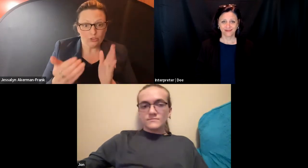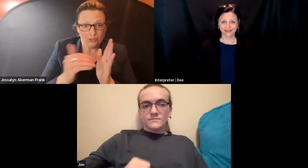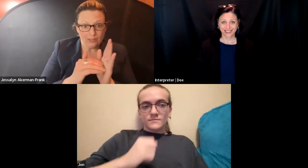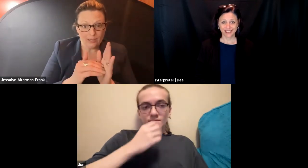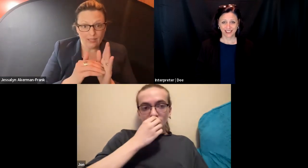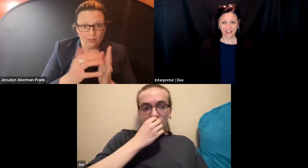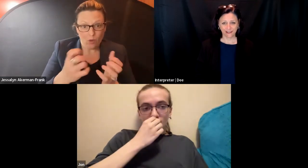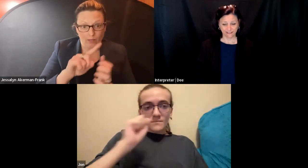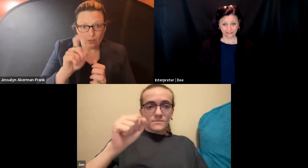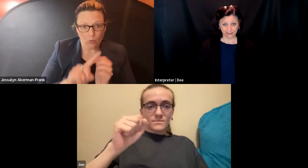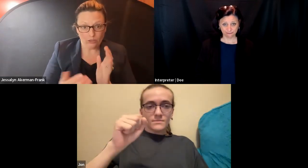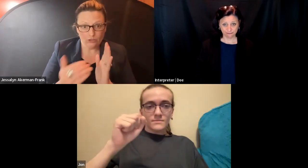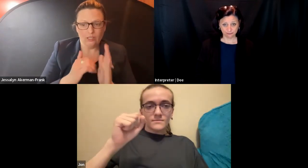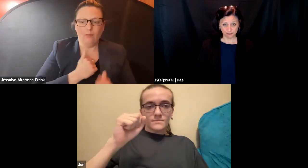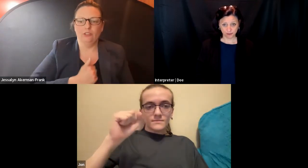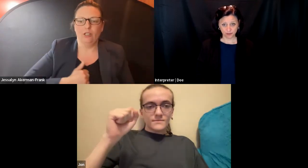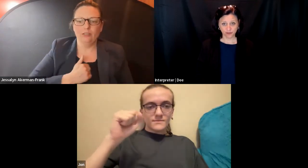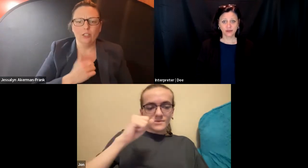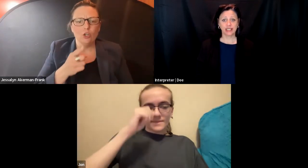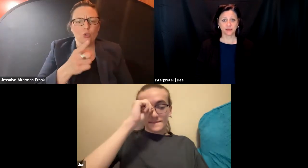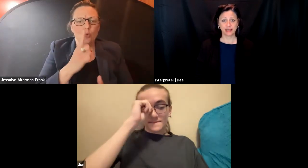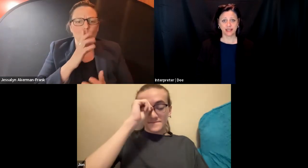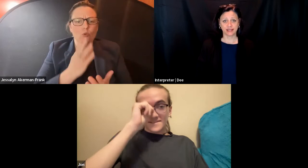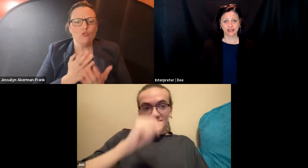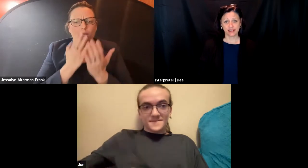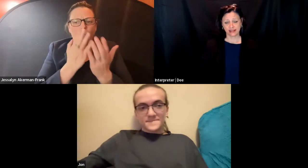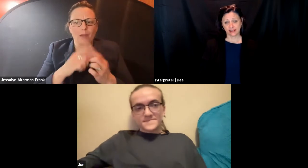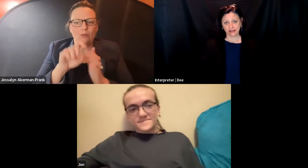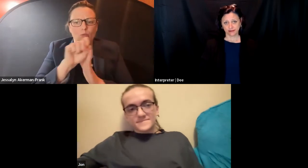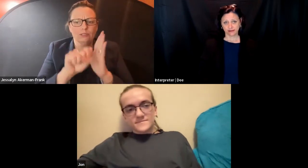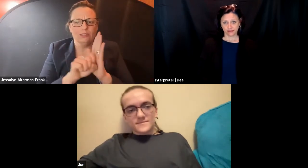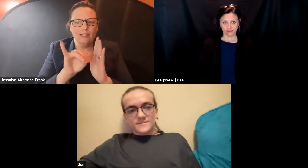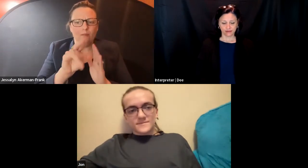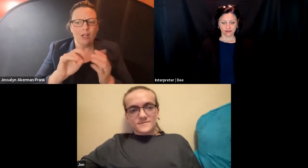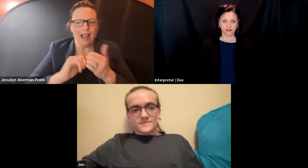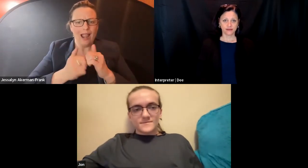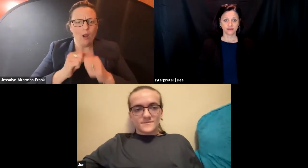everybody's time. So, do you want the question again, is that what you're asking?